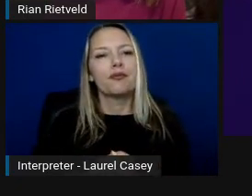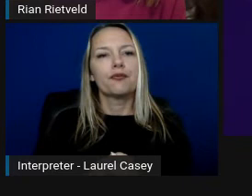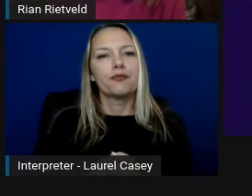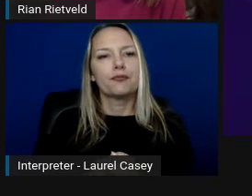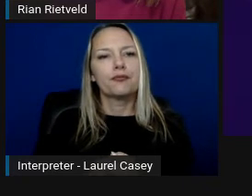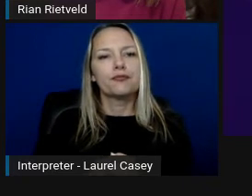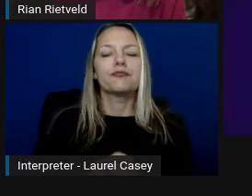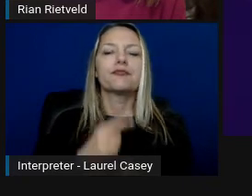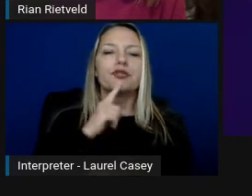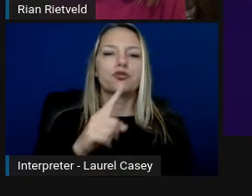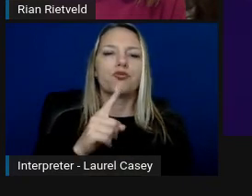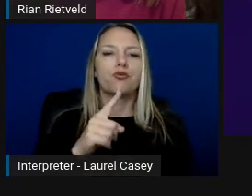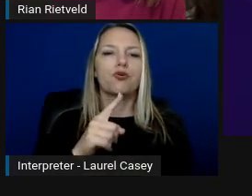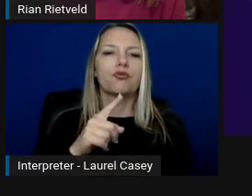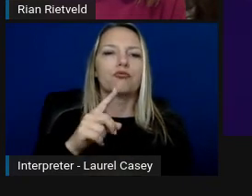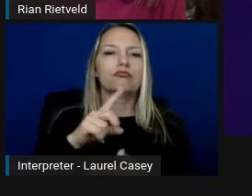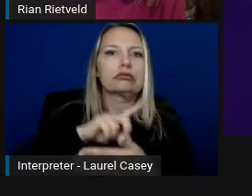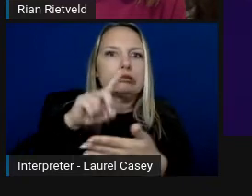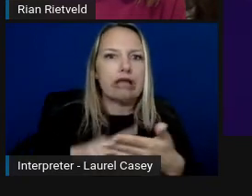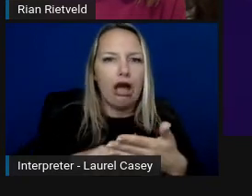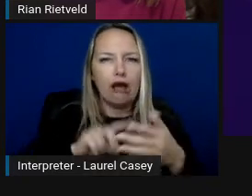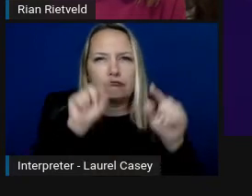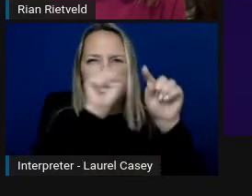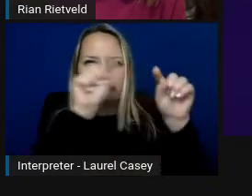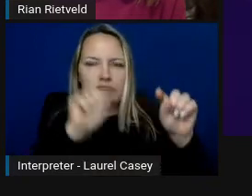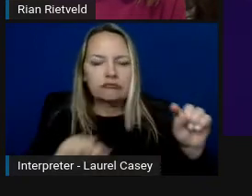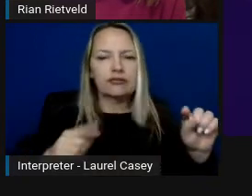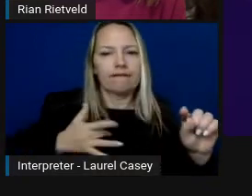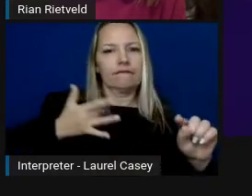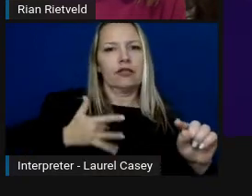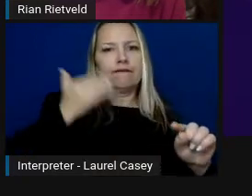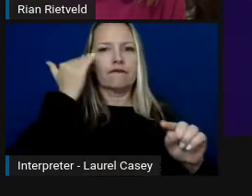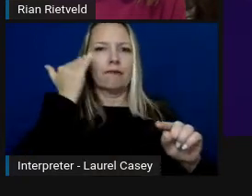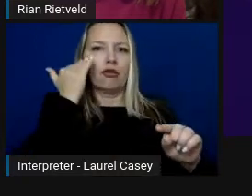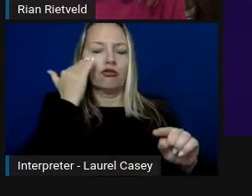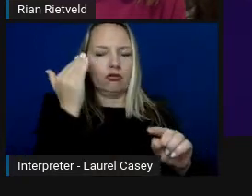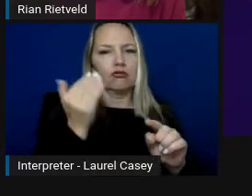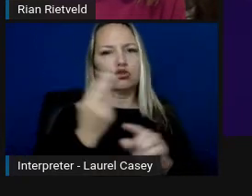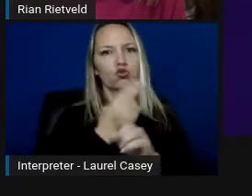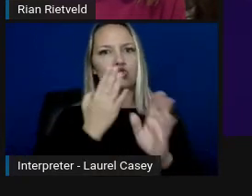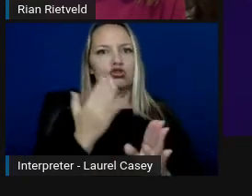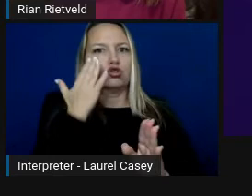form inputs still feel familiar and intuitive so users know how to interact with them.